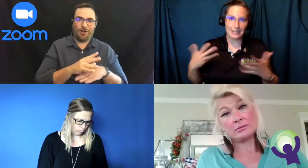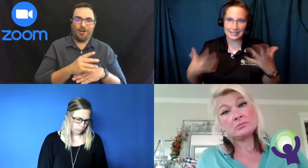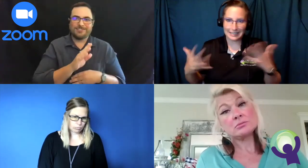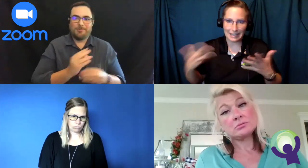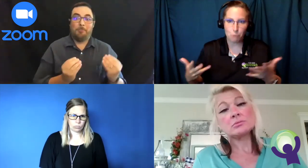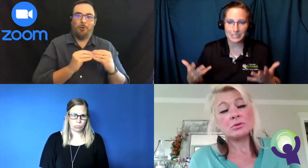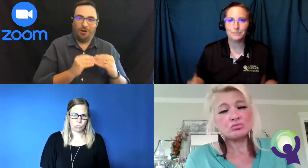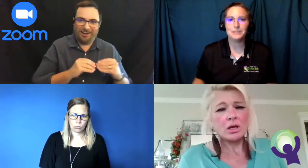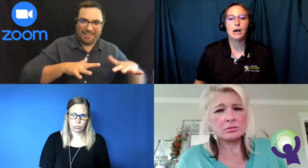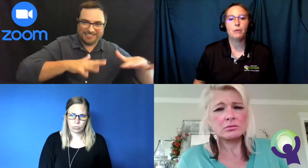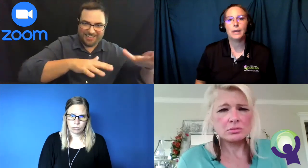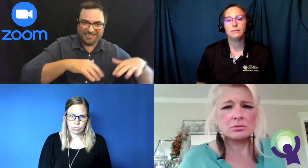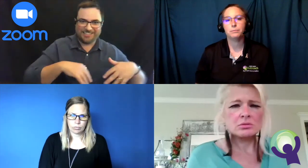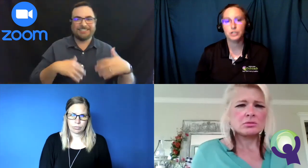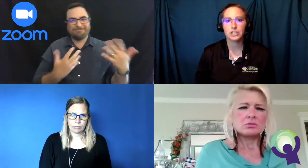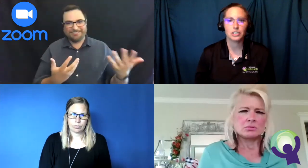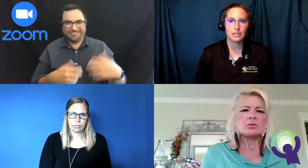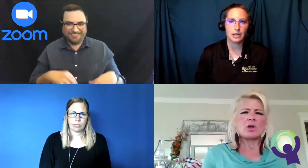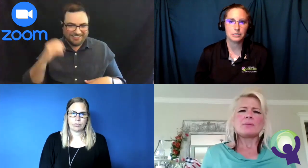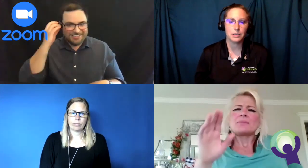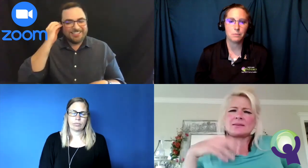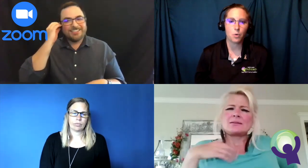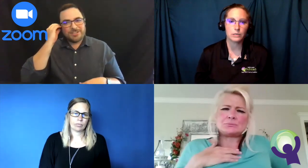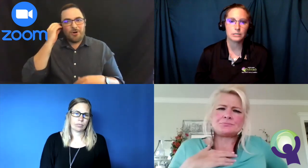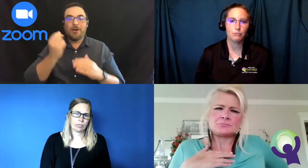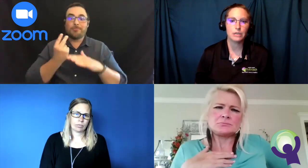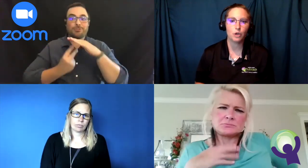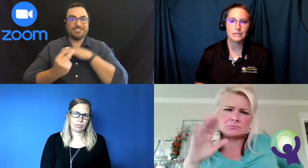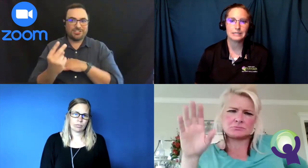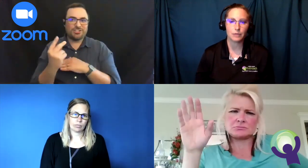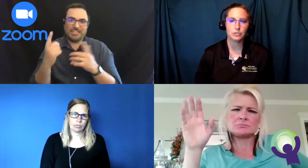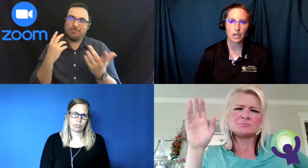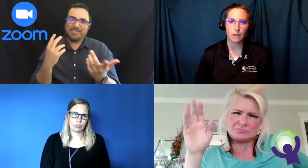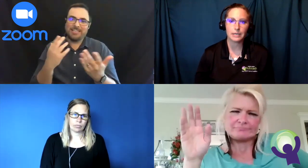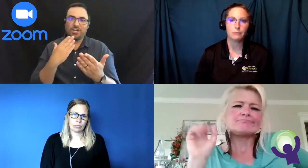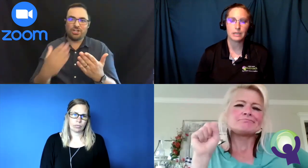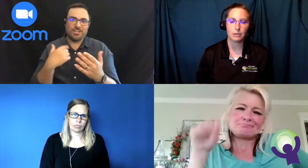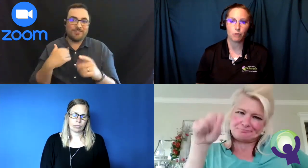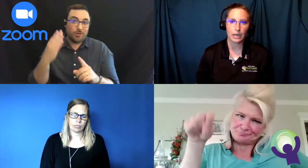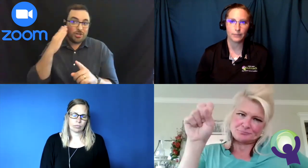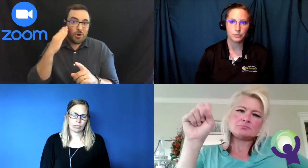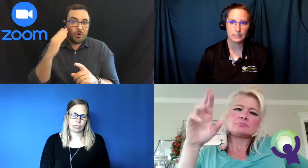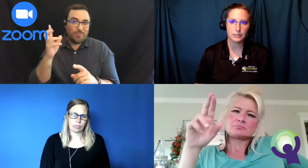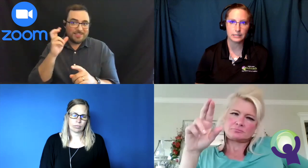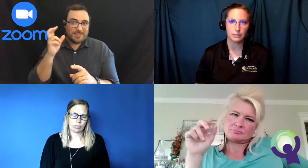get them worked up as well, but prediction can also be important. So if we know these sounds are coming we can work on those skills as well